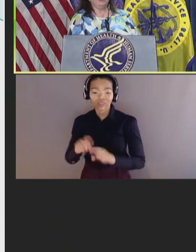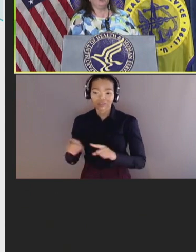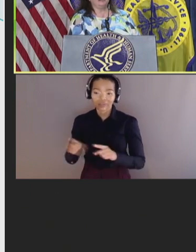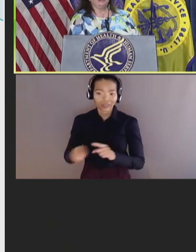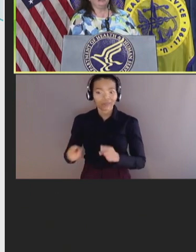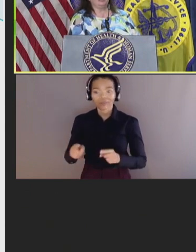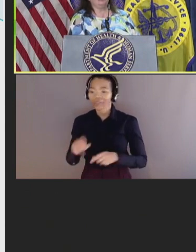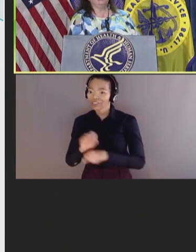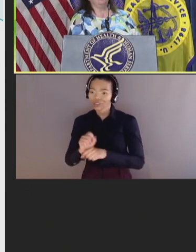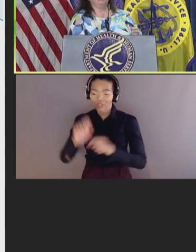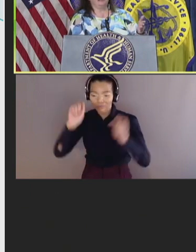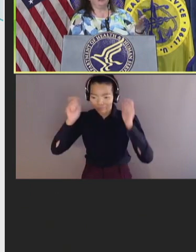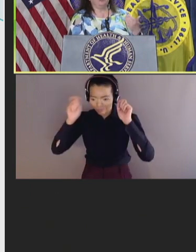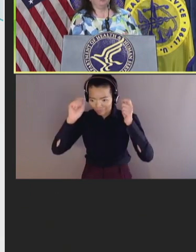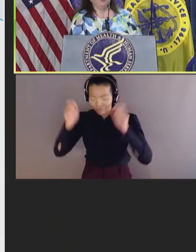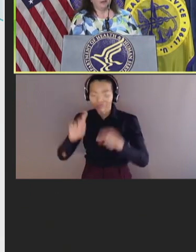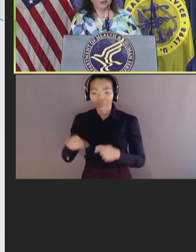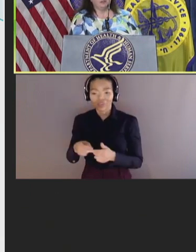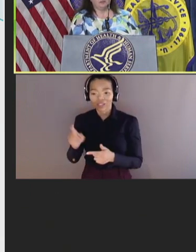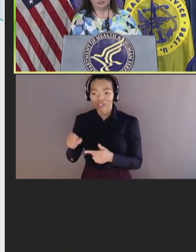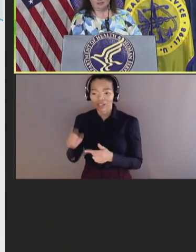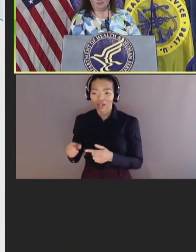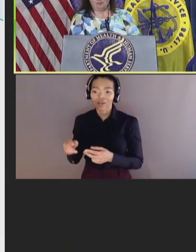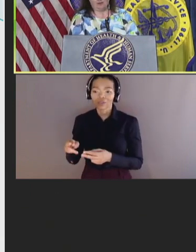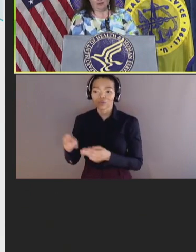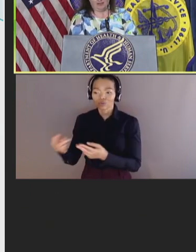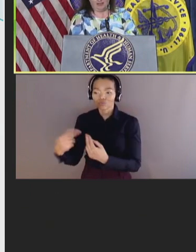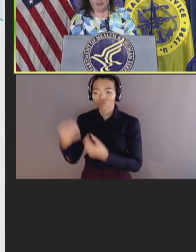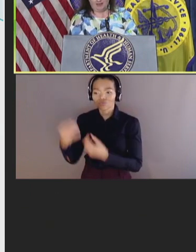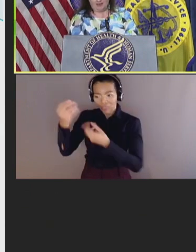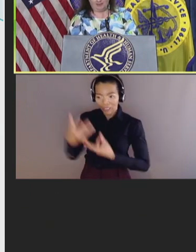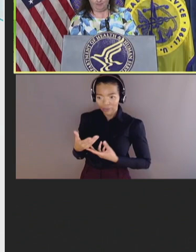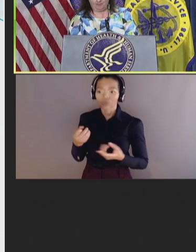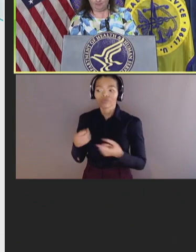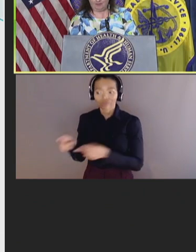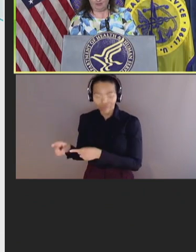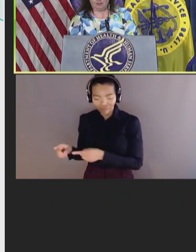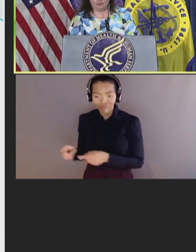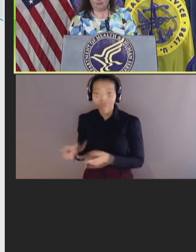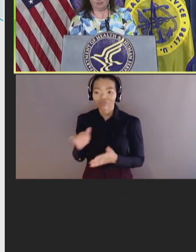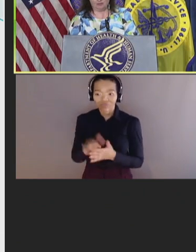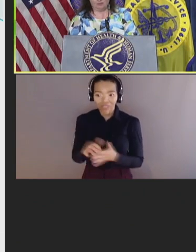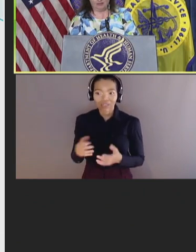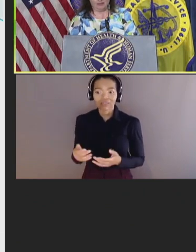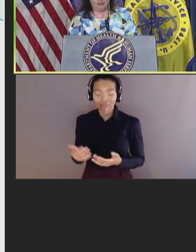organization, and then we they have to report back to us, can be very time consuming. So,